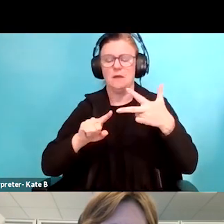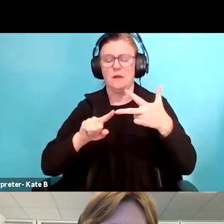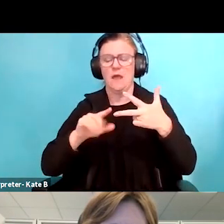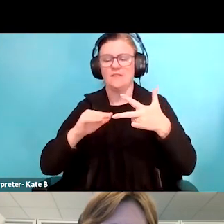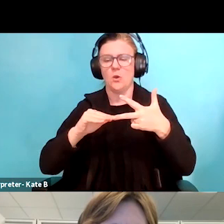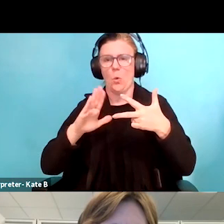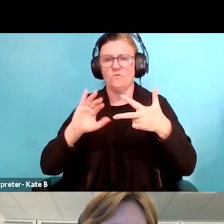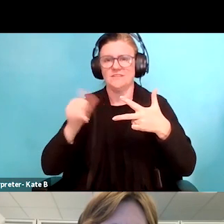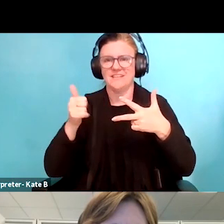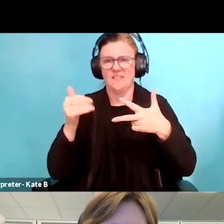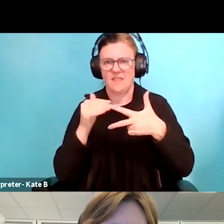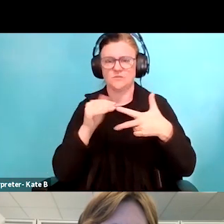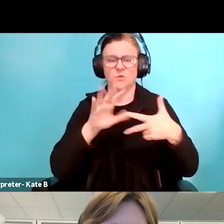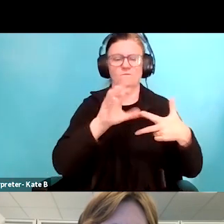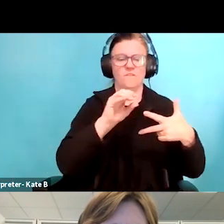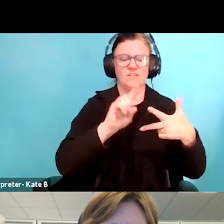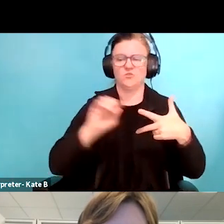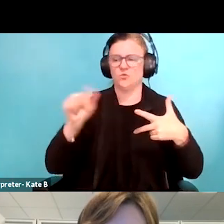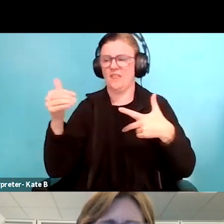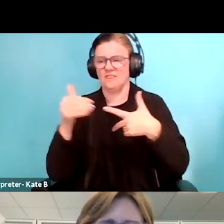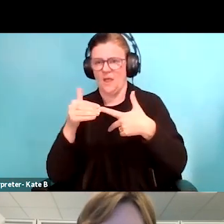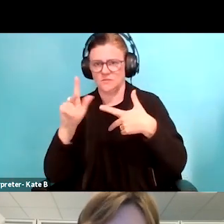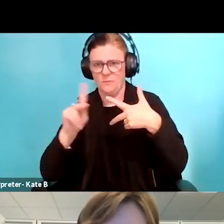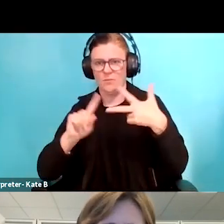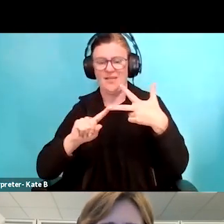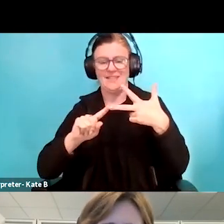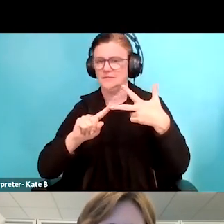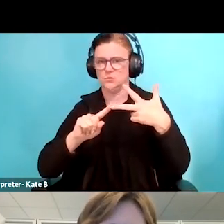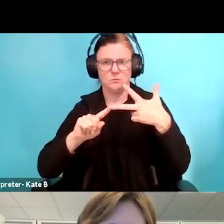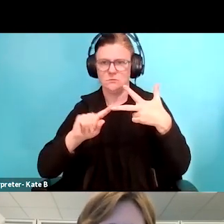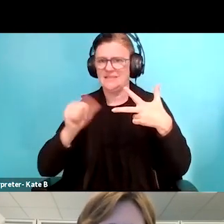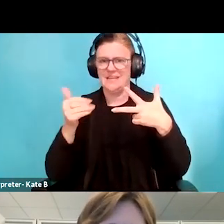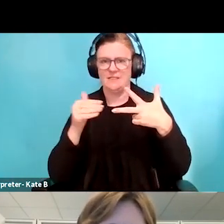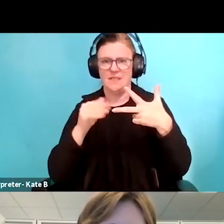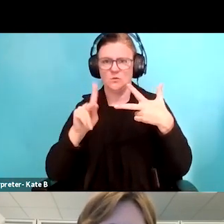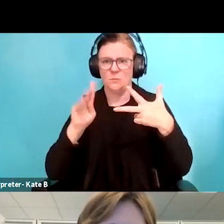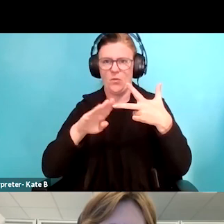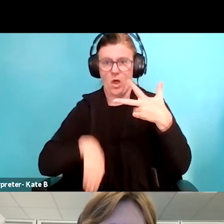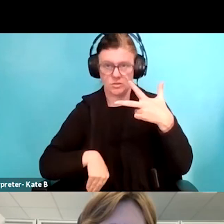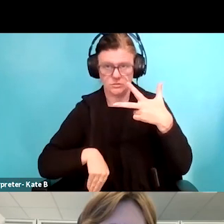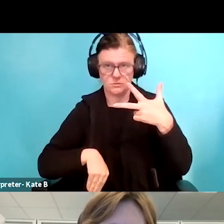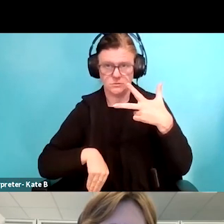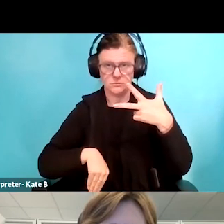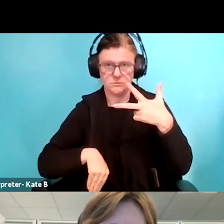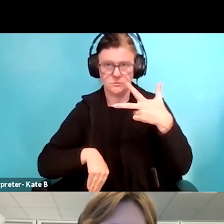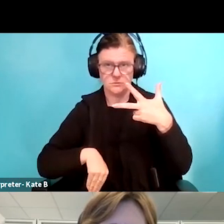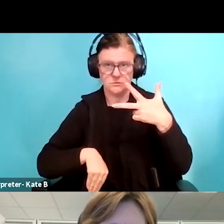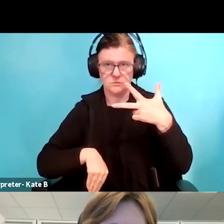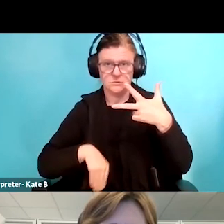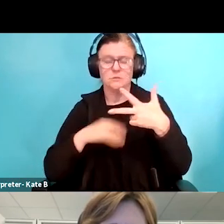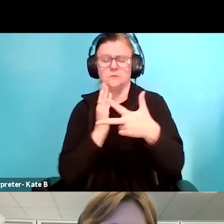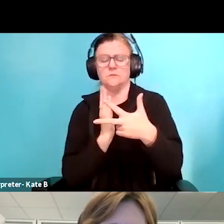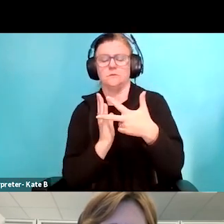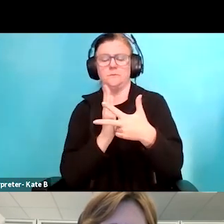non-core falling outside of that. And there are absolutely distinct differences between